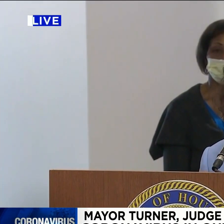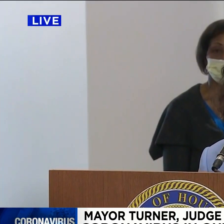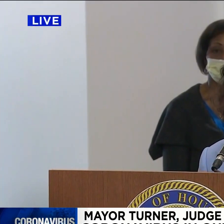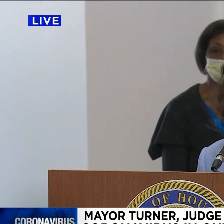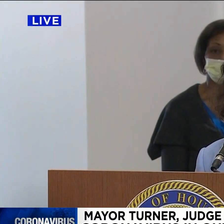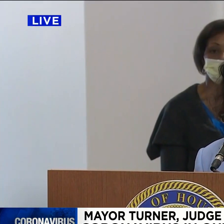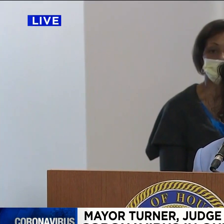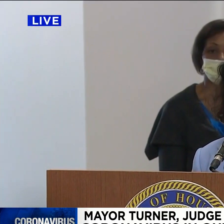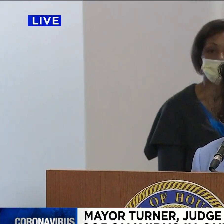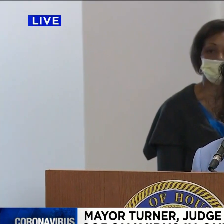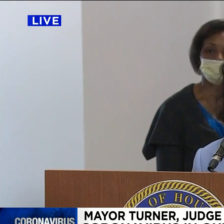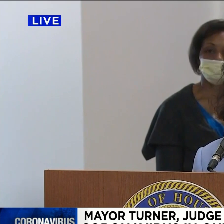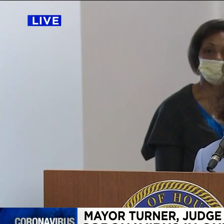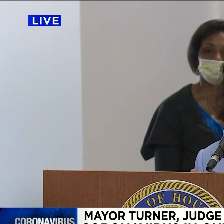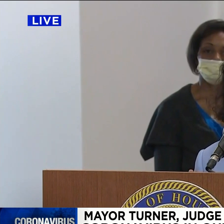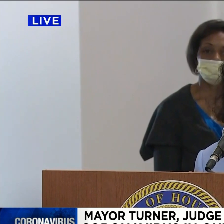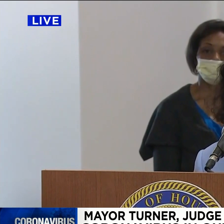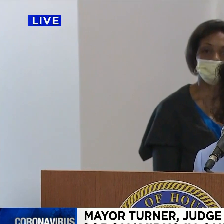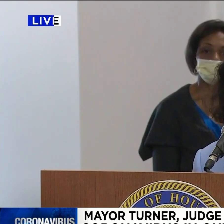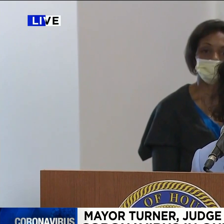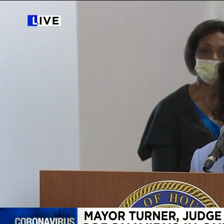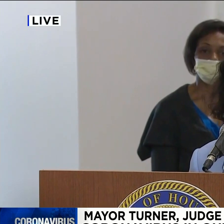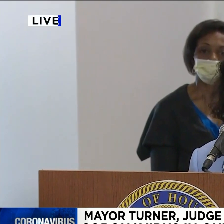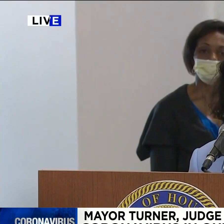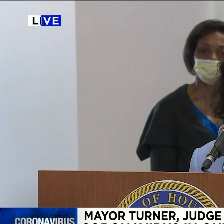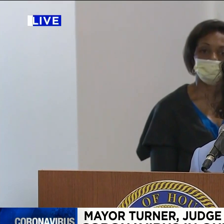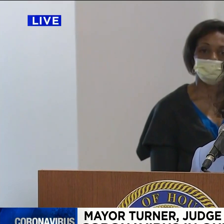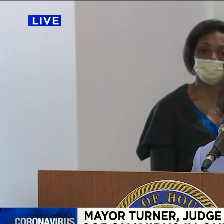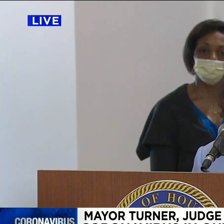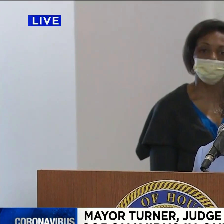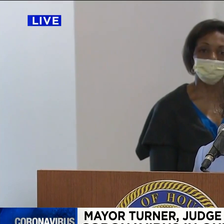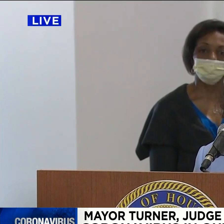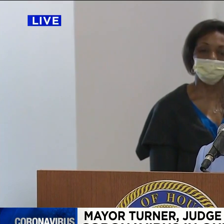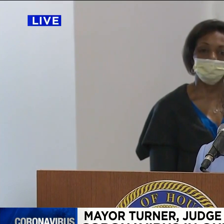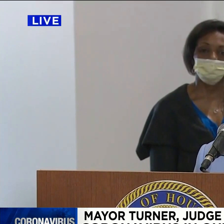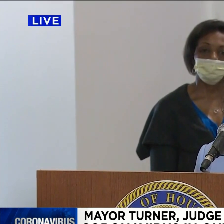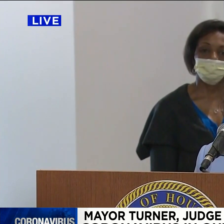as well as they try to find the as well as they try to find the right child care right child care provider for their something